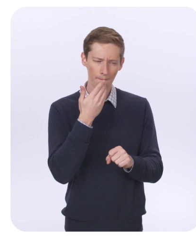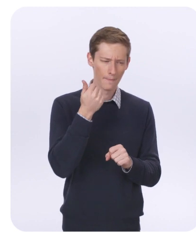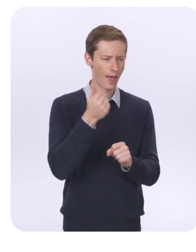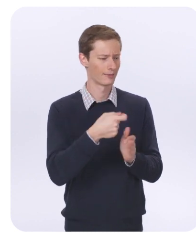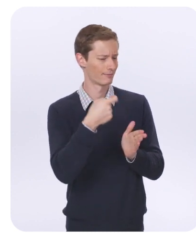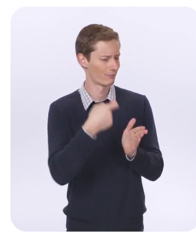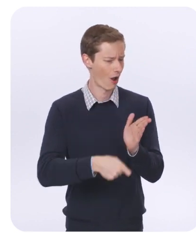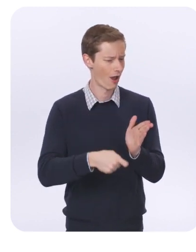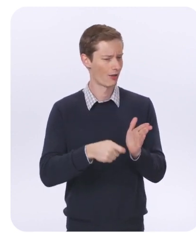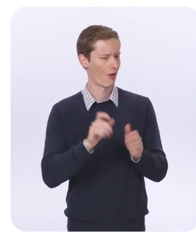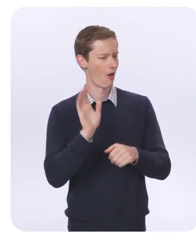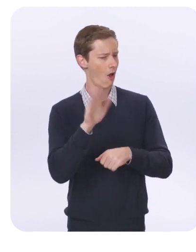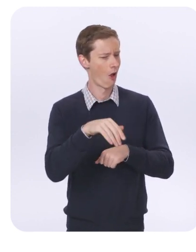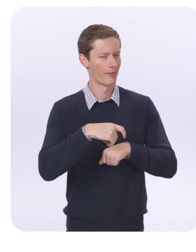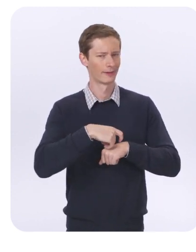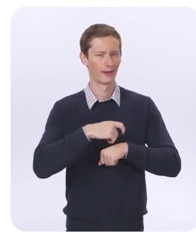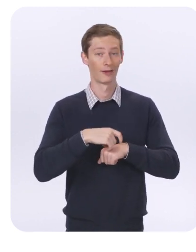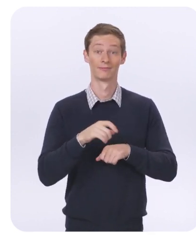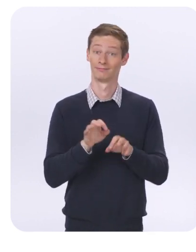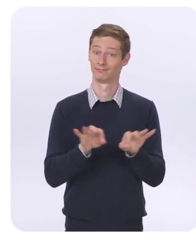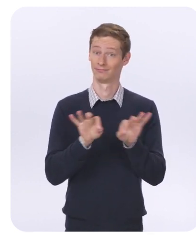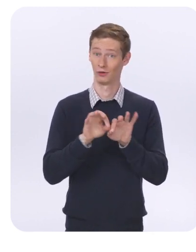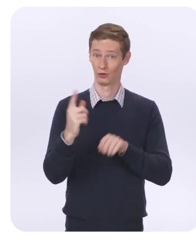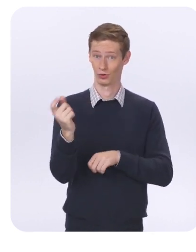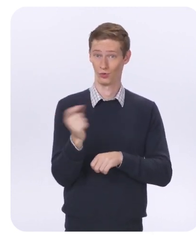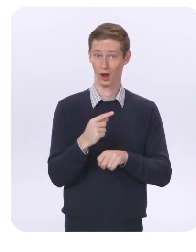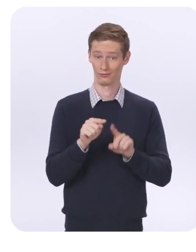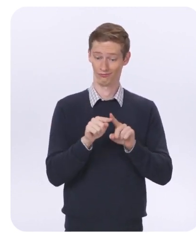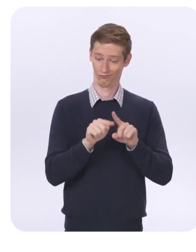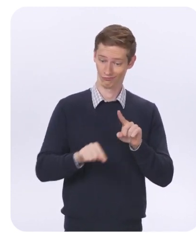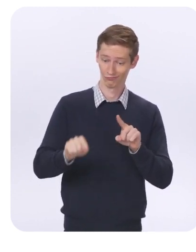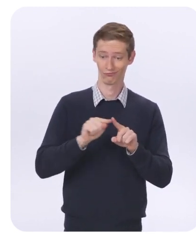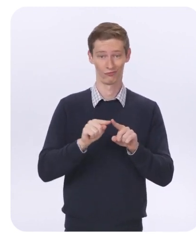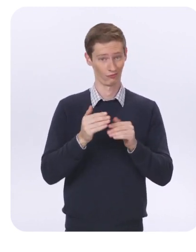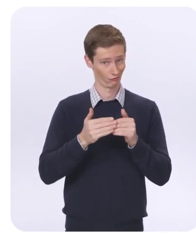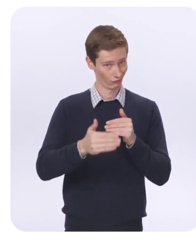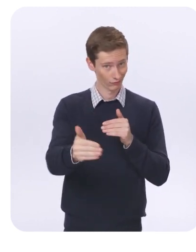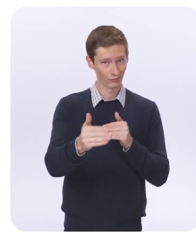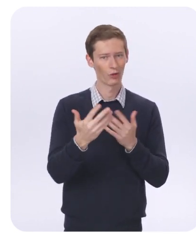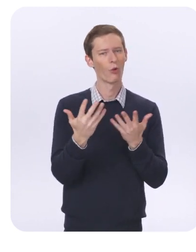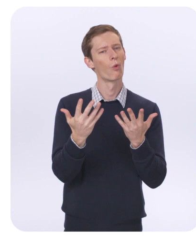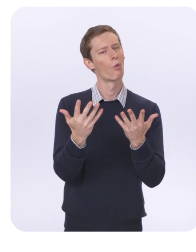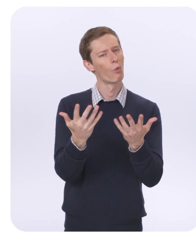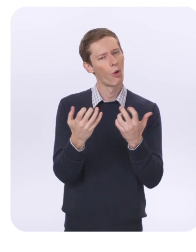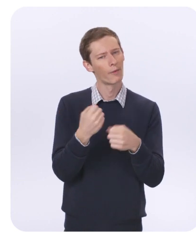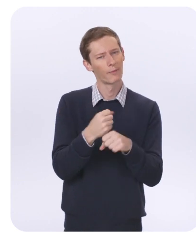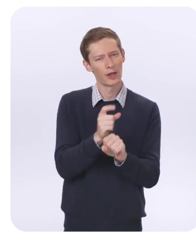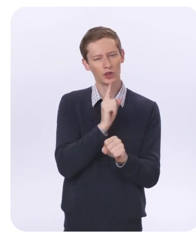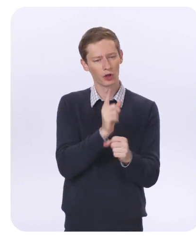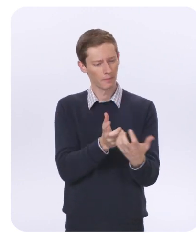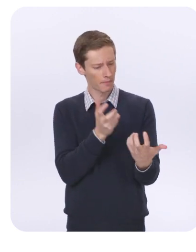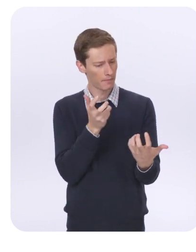we’re shipping a price A/B testing tool that will allow you to choose up to two test prices at a time that you can test and market.